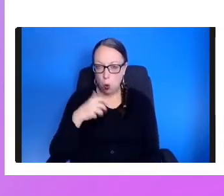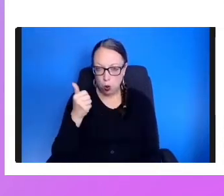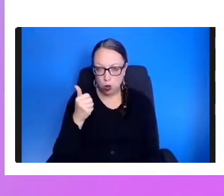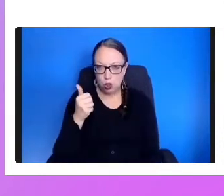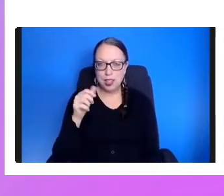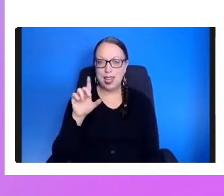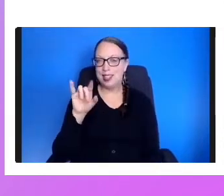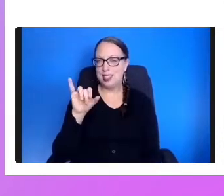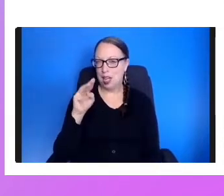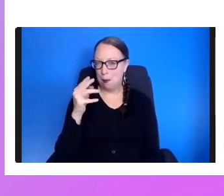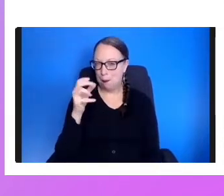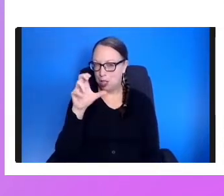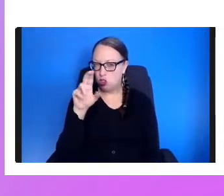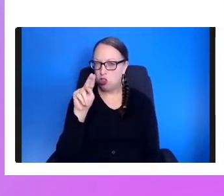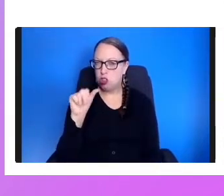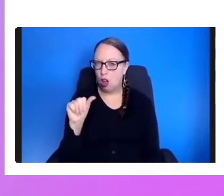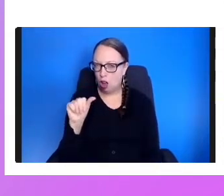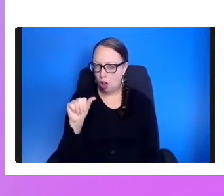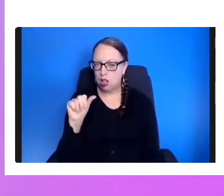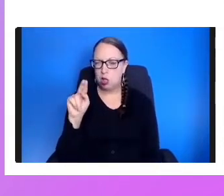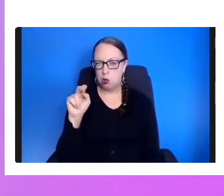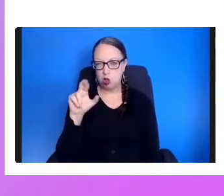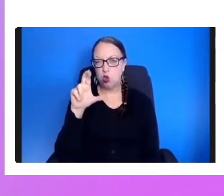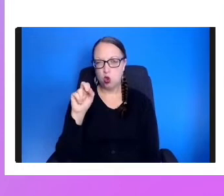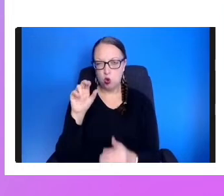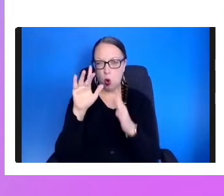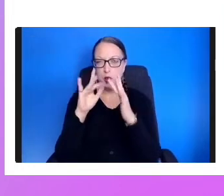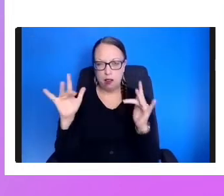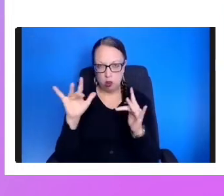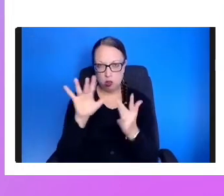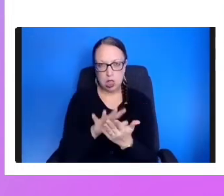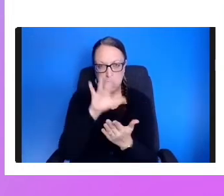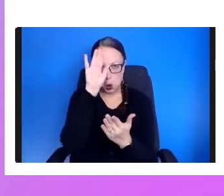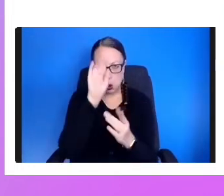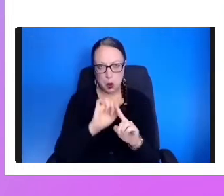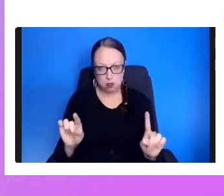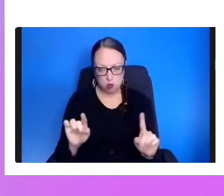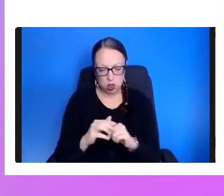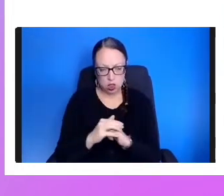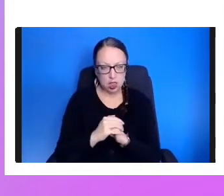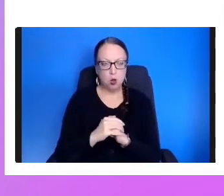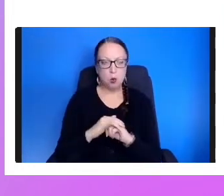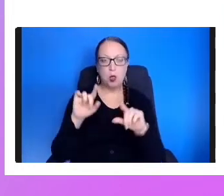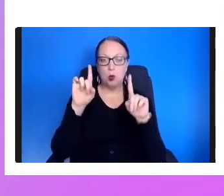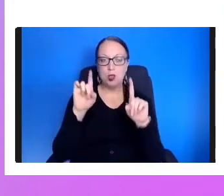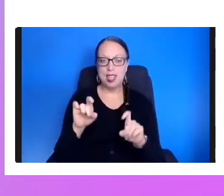so he was neurodiverse he learned differently. And we were testing an App for a bank